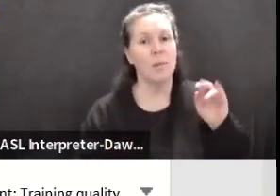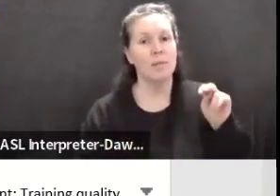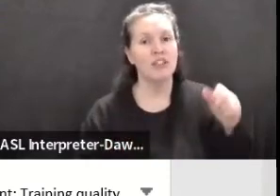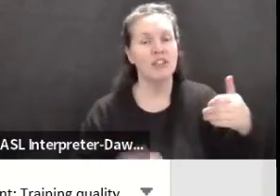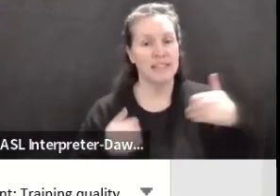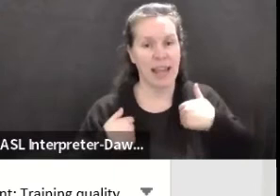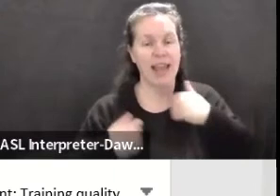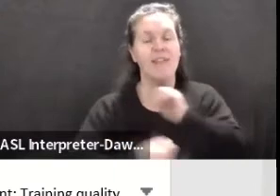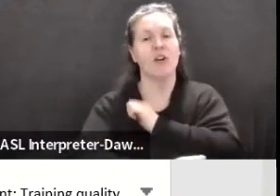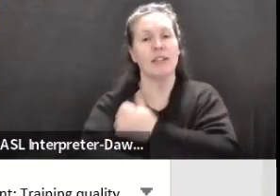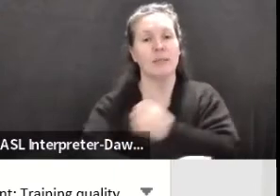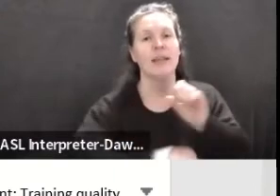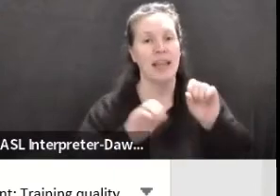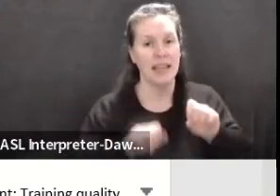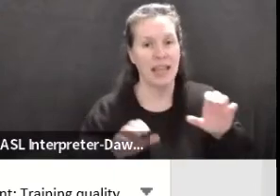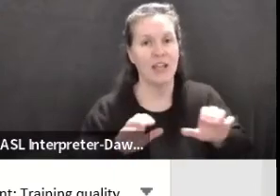They can do something different.